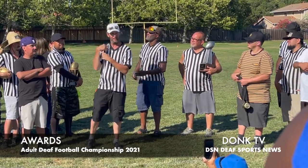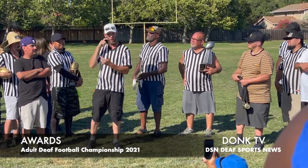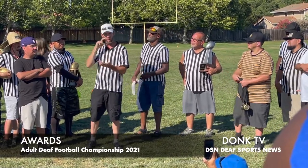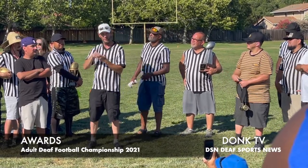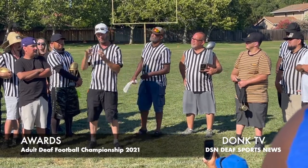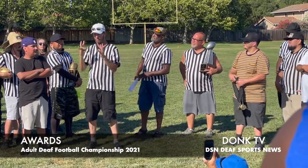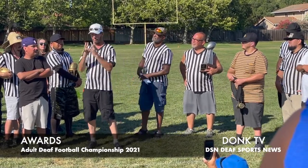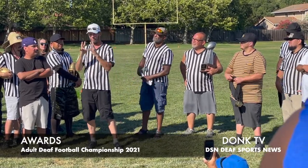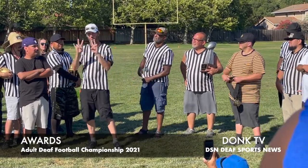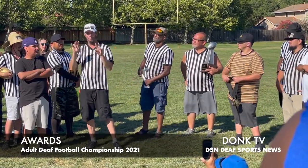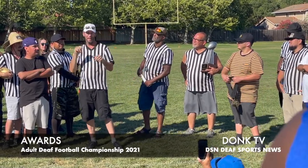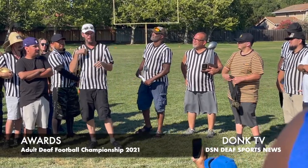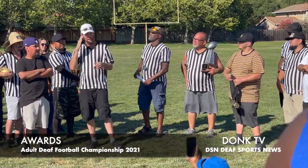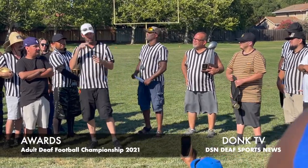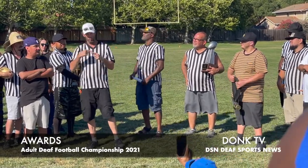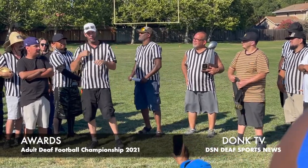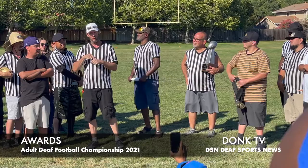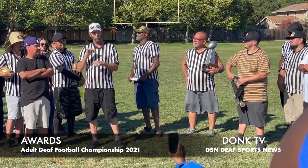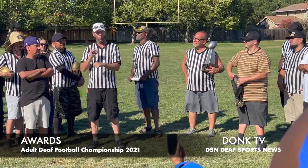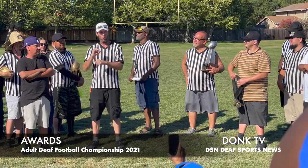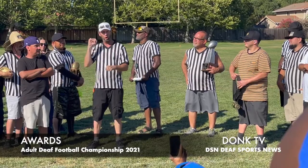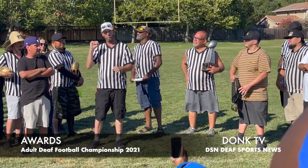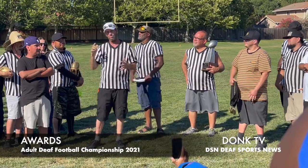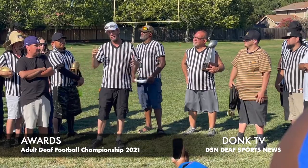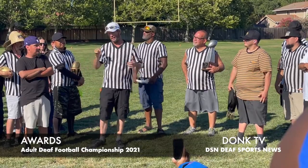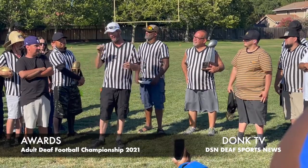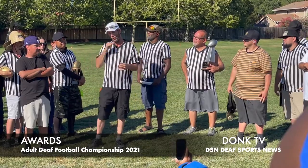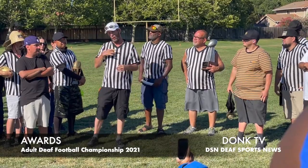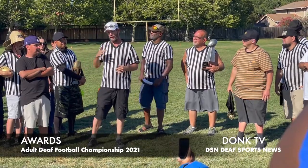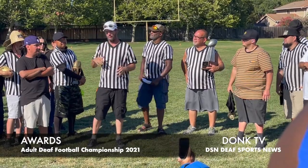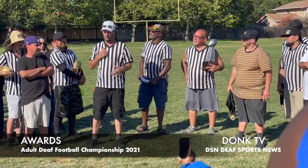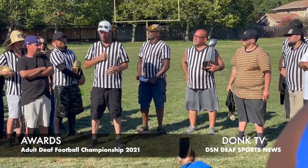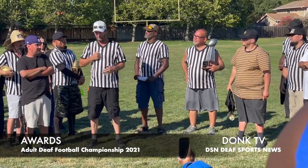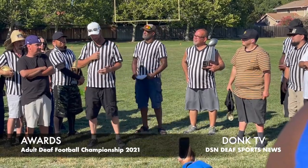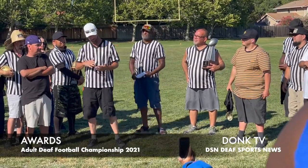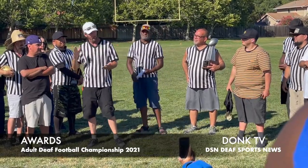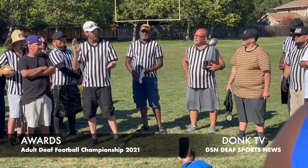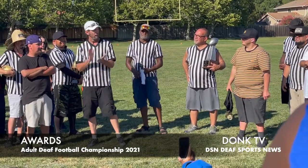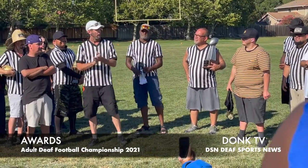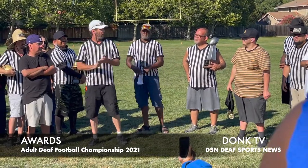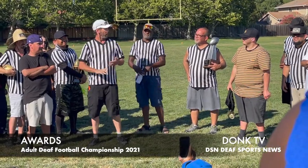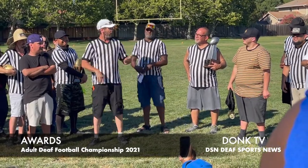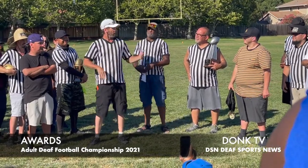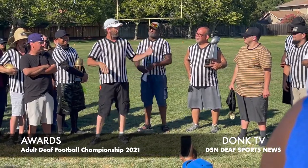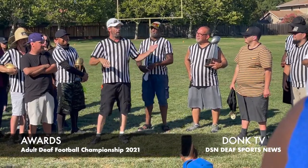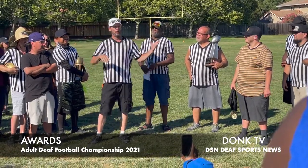Two years ago decided 7 vs 7 would be better than 11 And to me it works. If you don't like it too sorry